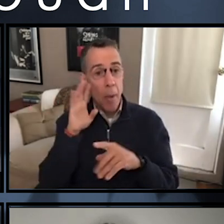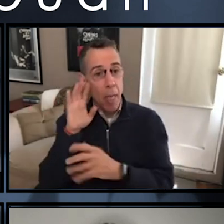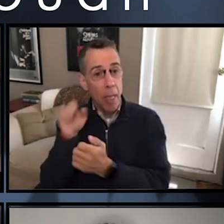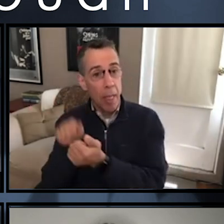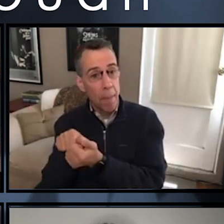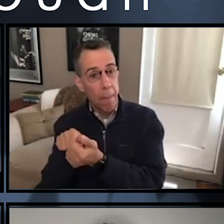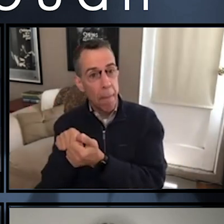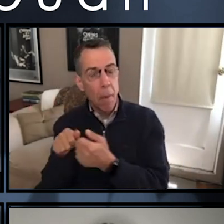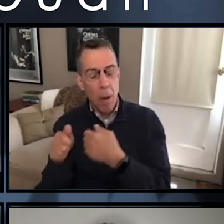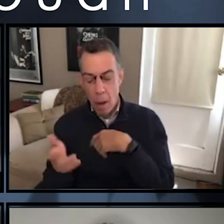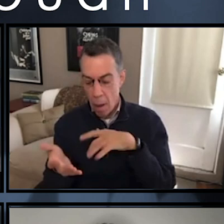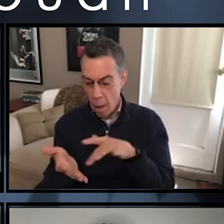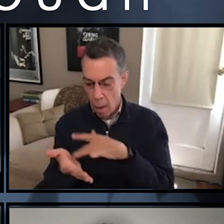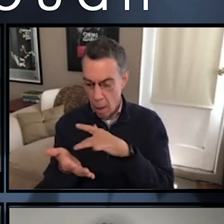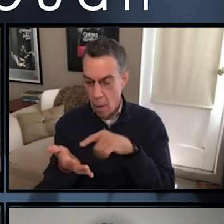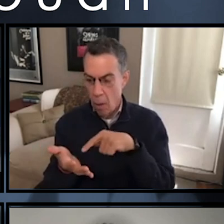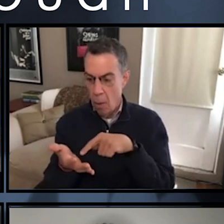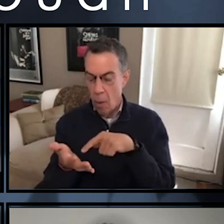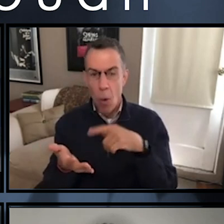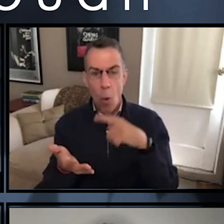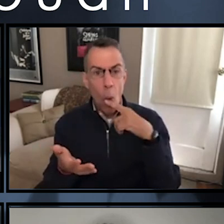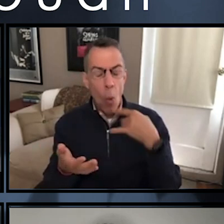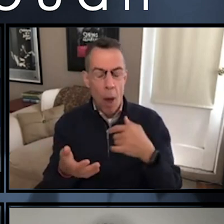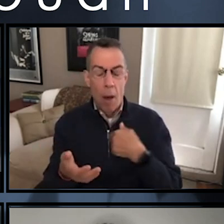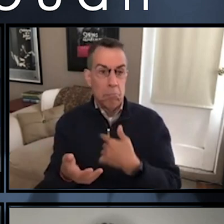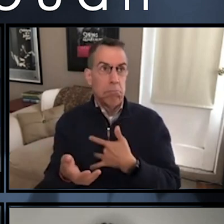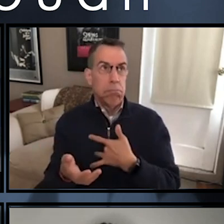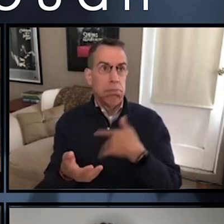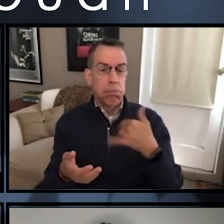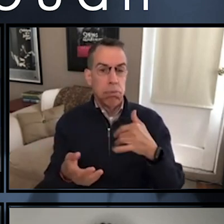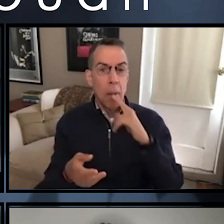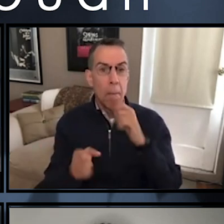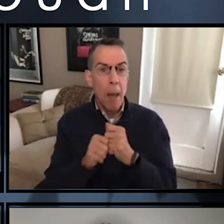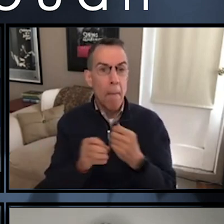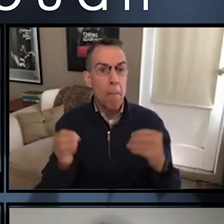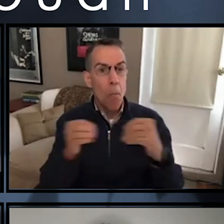beautiful touch, Doug, because it humanizes him even more. You see that he